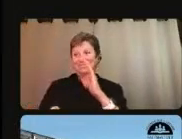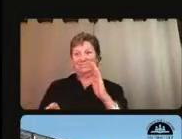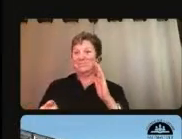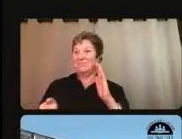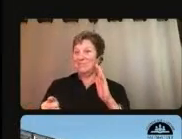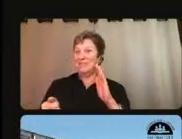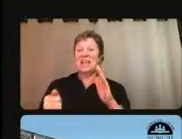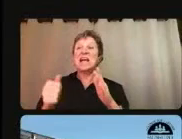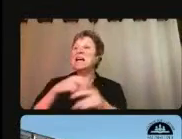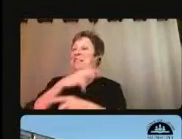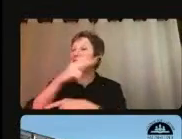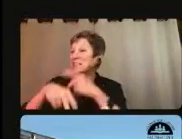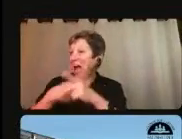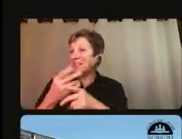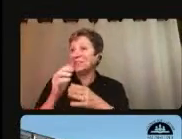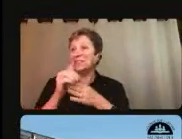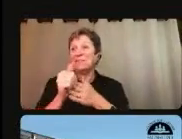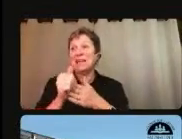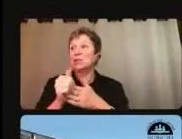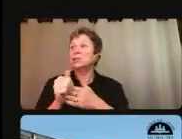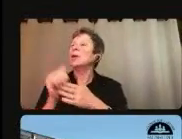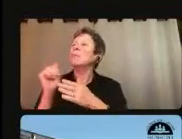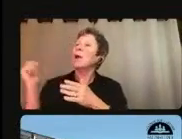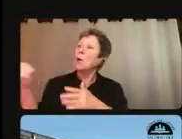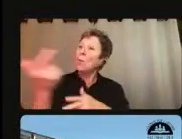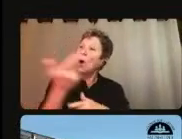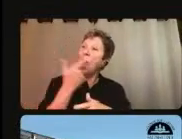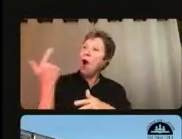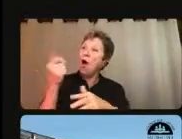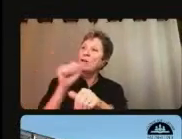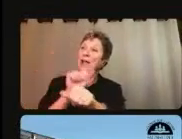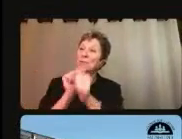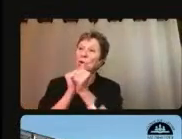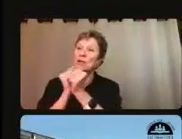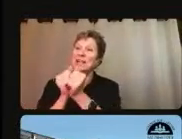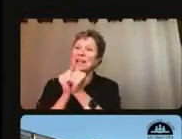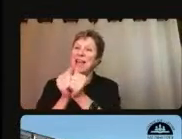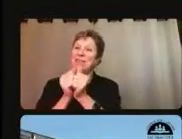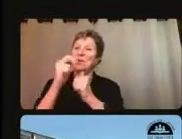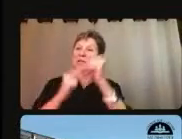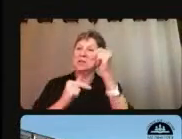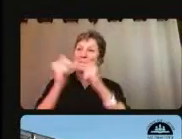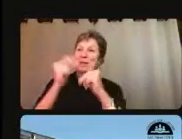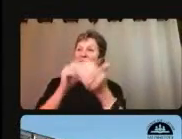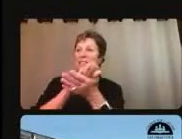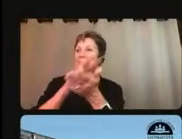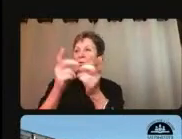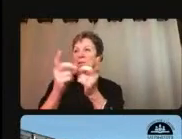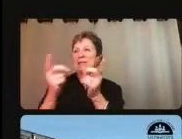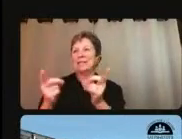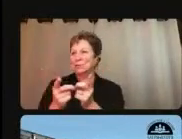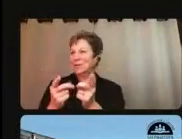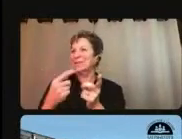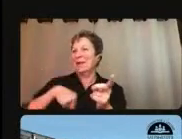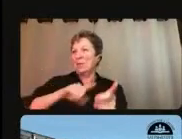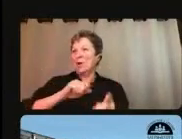DIFFERENT STRENGTHS, DIFFERENT STYLES OF LEADERSHIP.